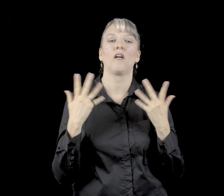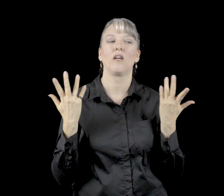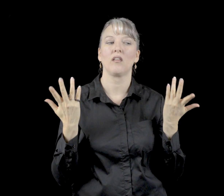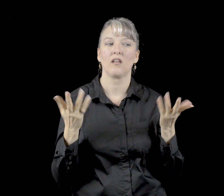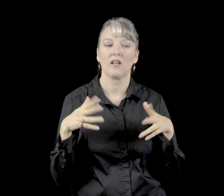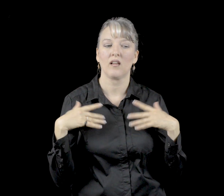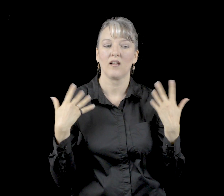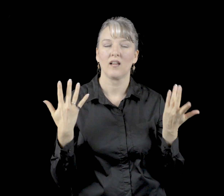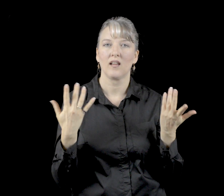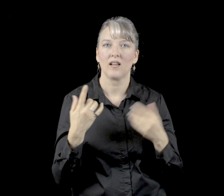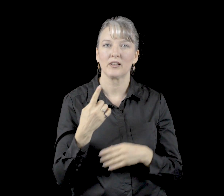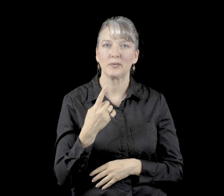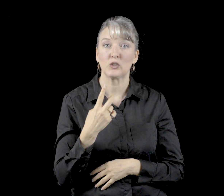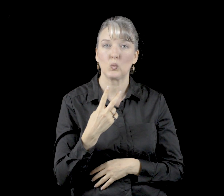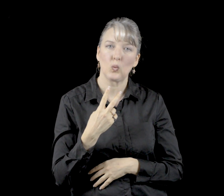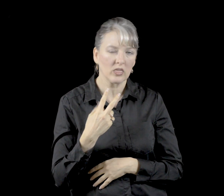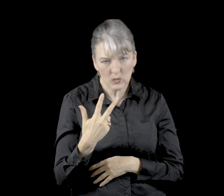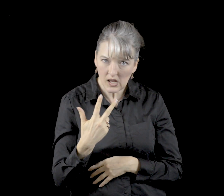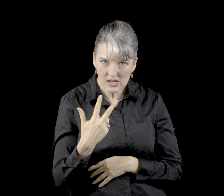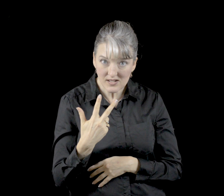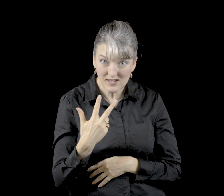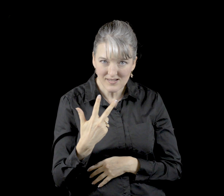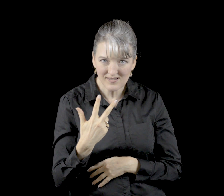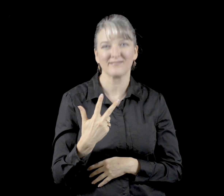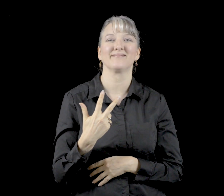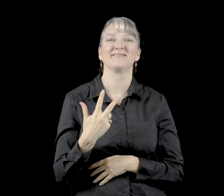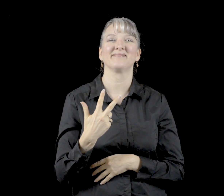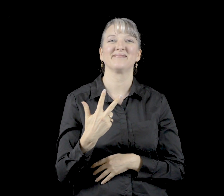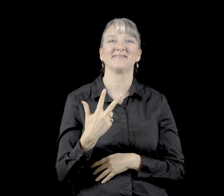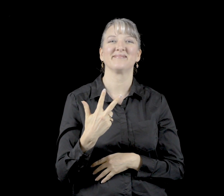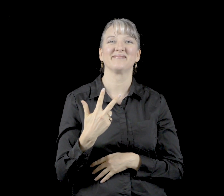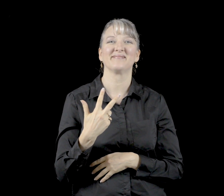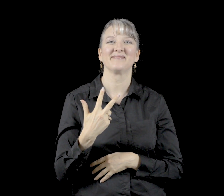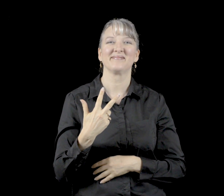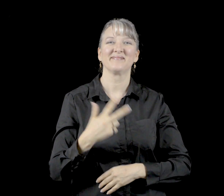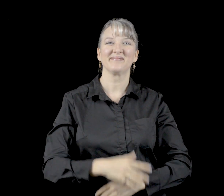Answer is..1...2...THREE! [She's so sexy!]